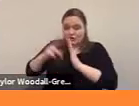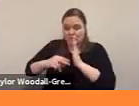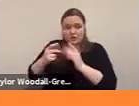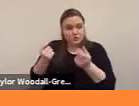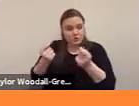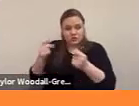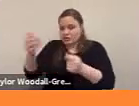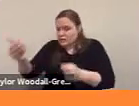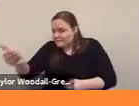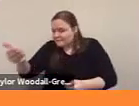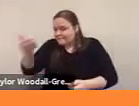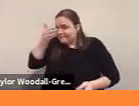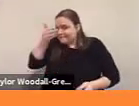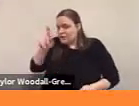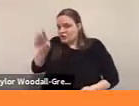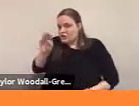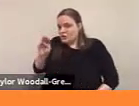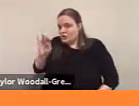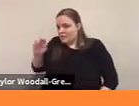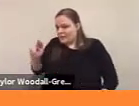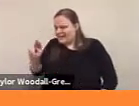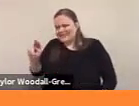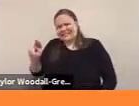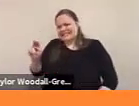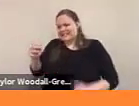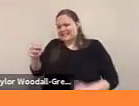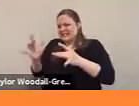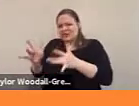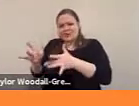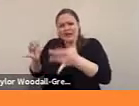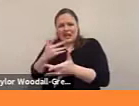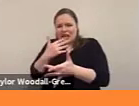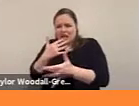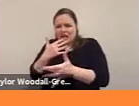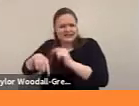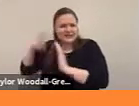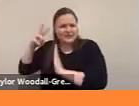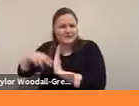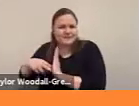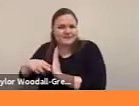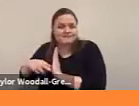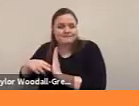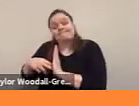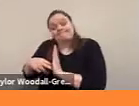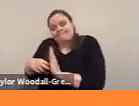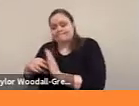but it's still too light for her to read. So she leaves the site feeling frustrated. And you just lost a sale.